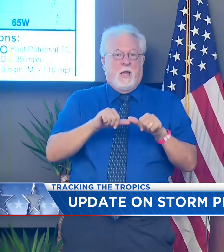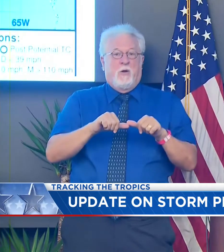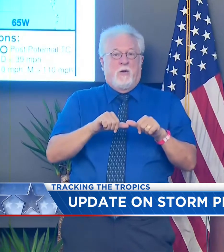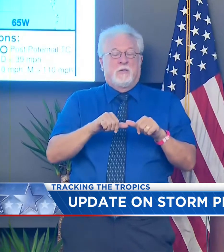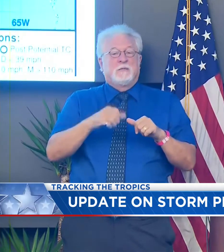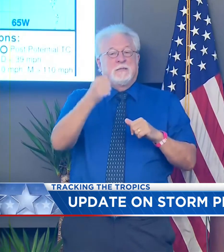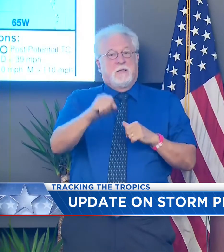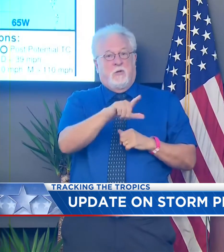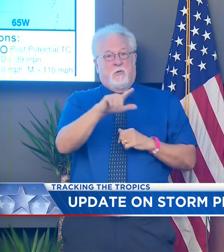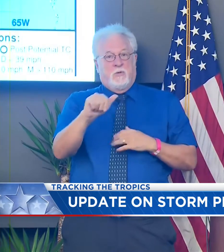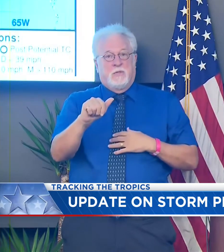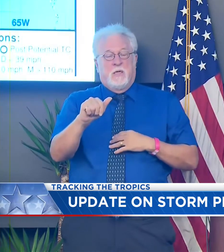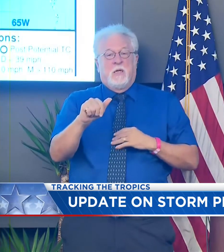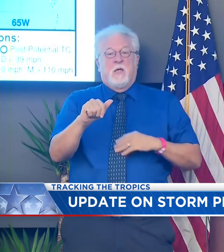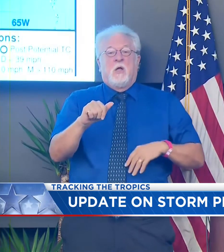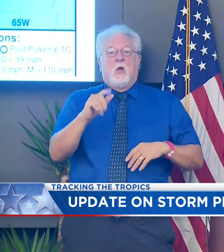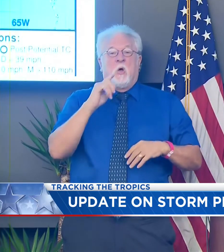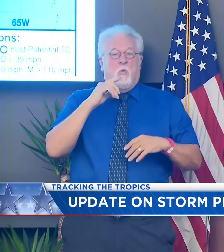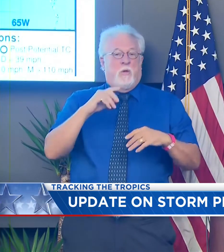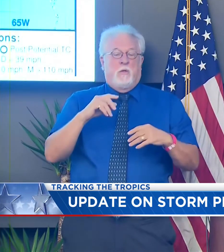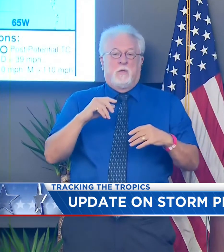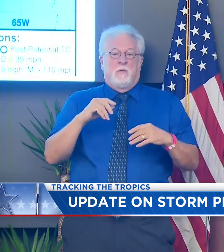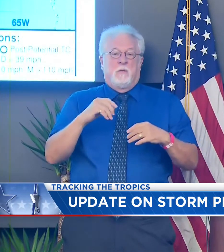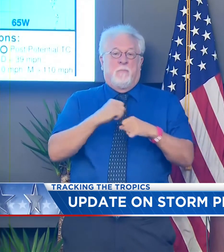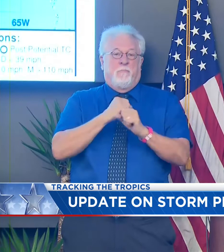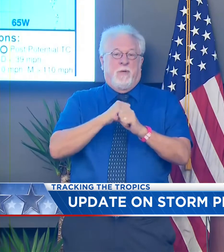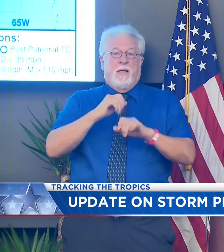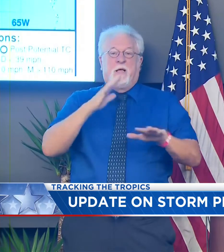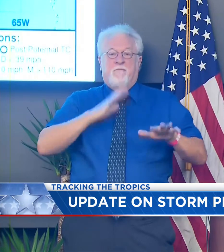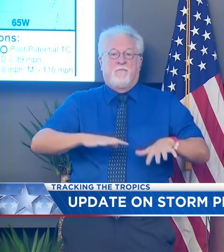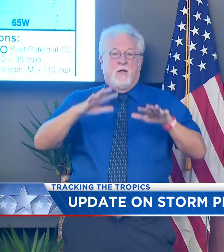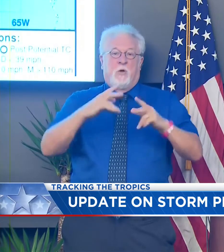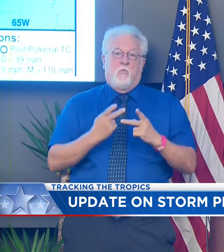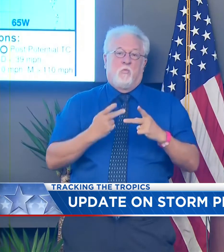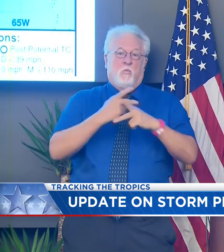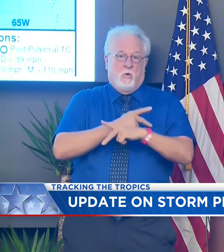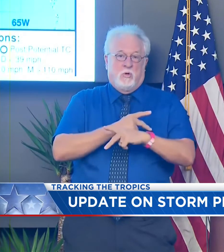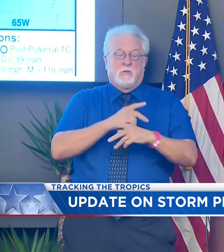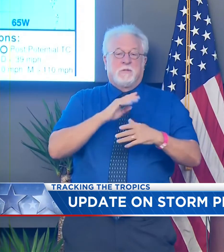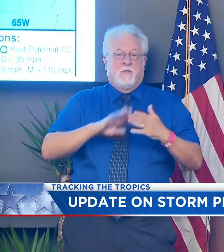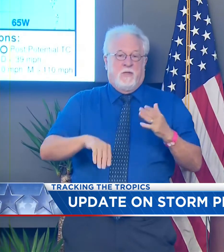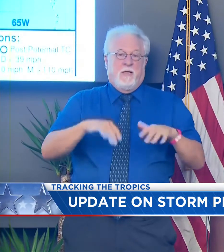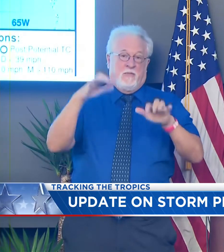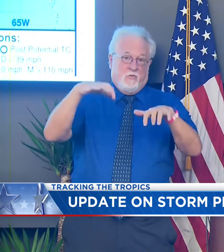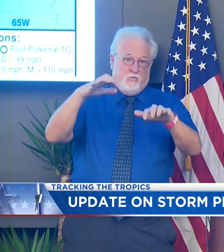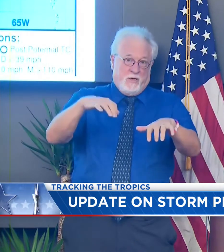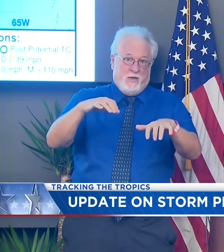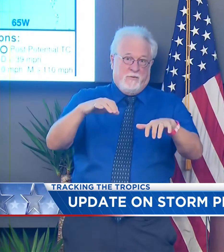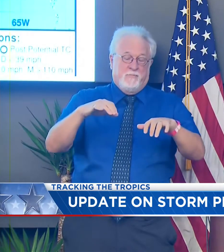SURGE. THERE WILL BE A CONTINUOUS FLOW OF WATER INTO AREAS ACROSS